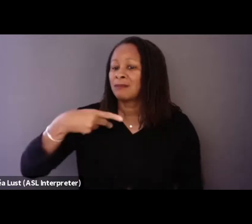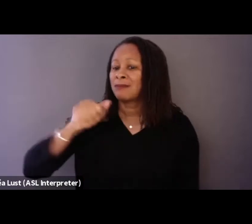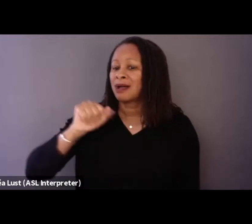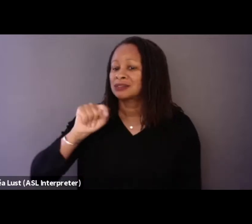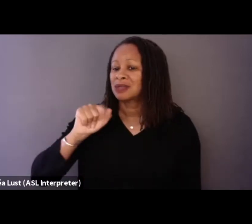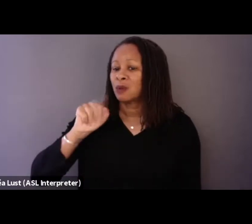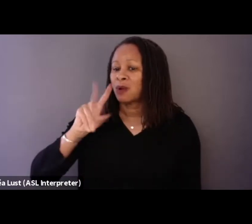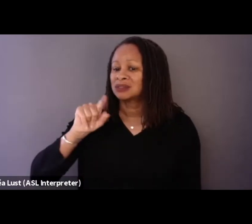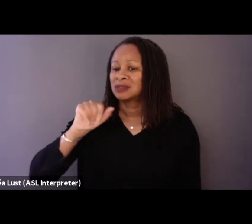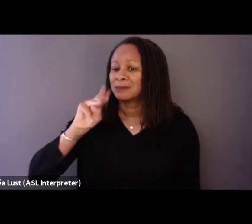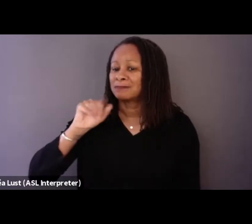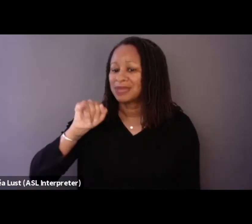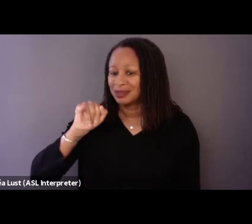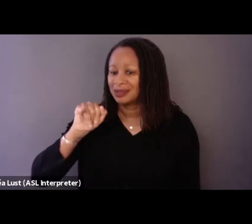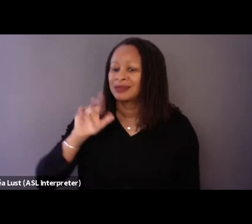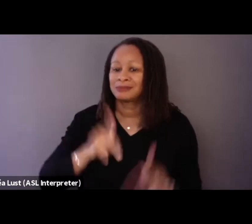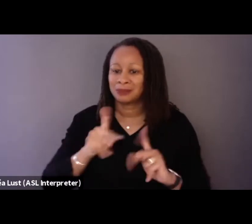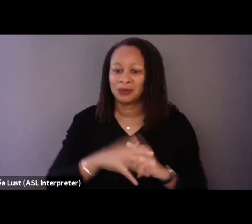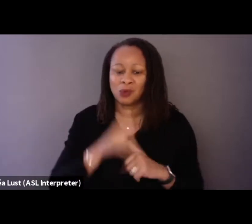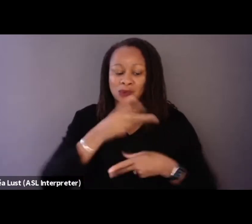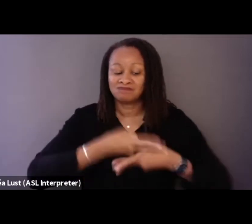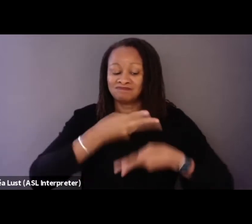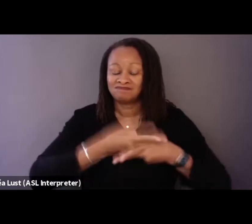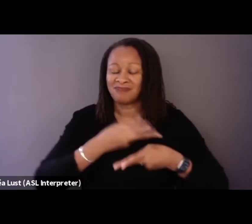who have been stewards of this land for generations.